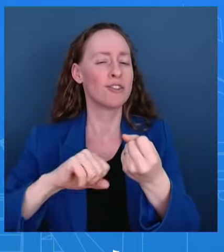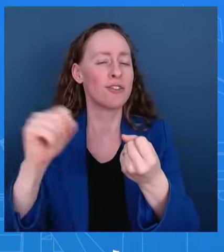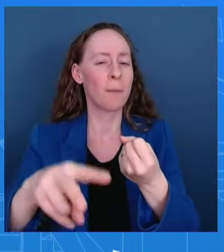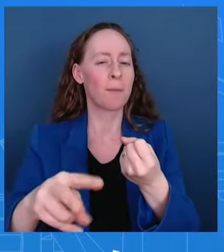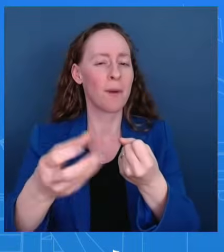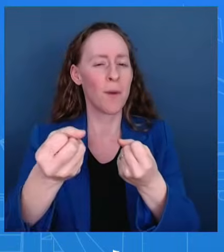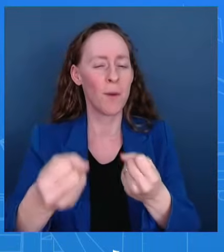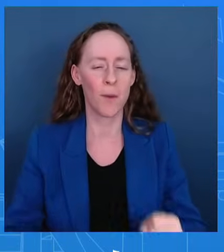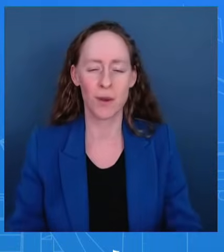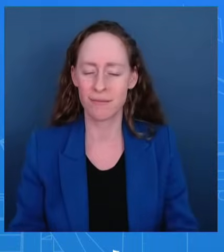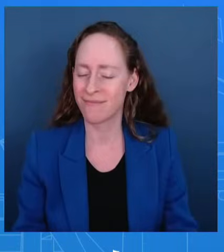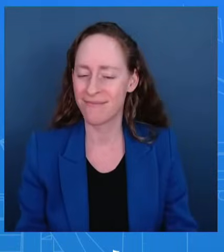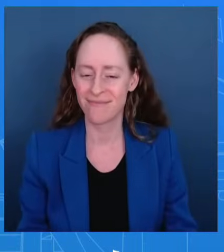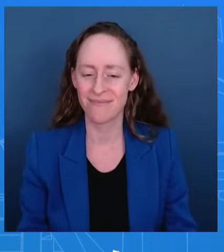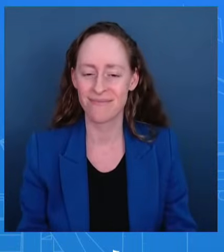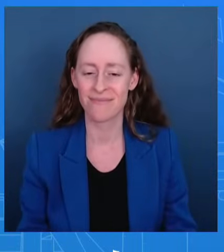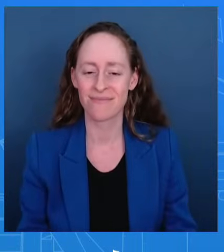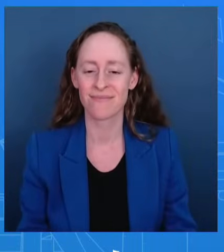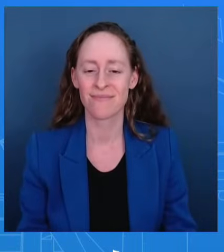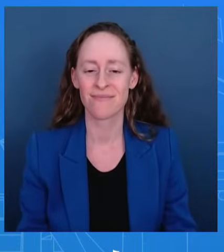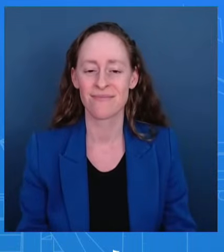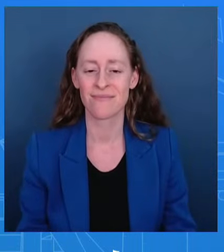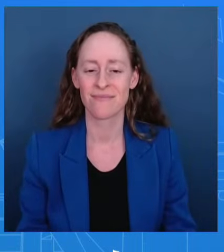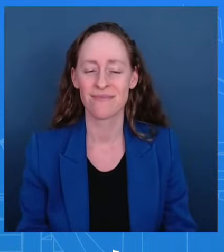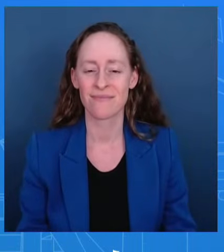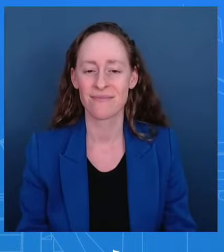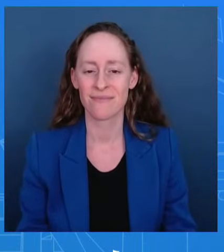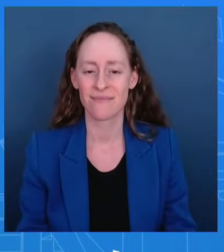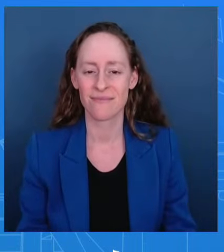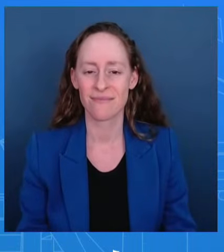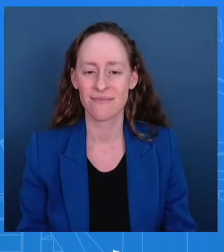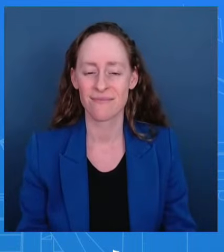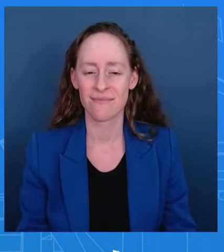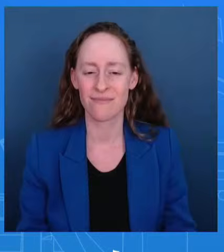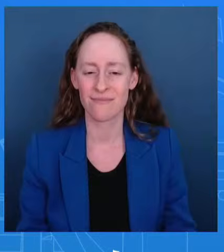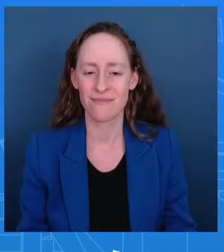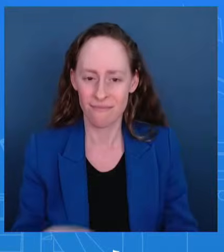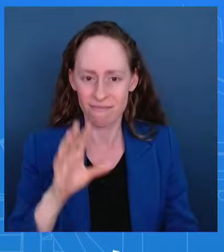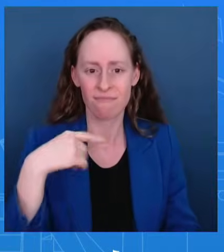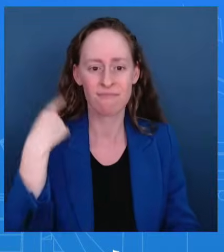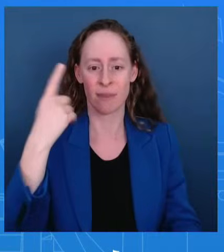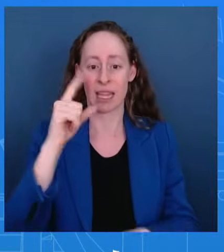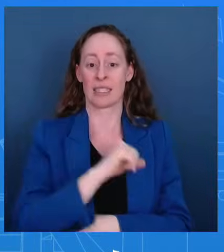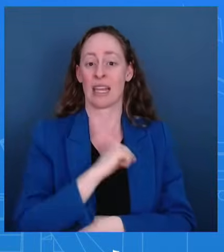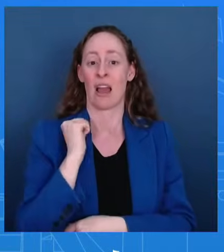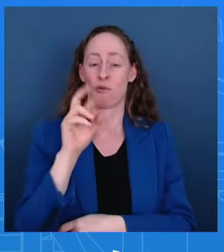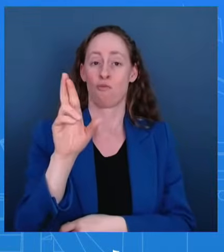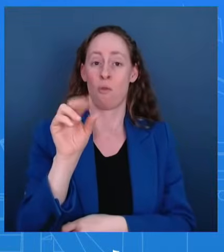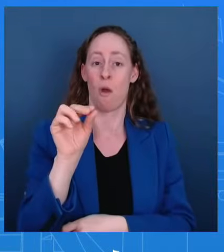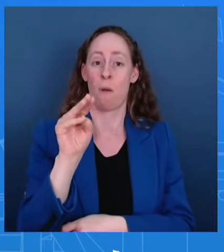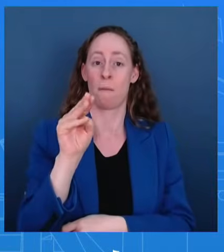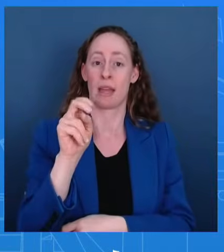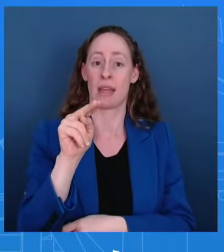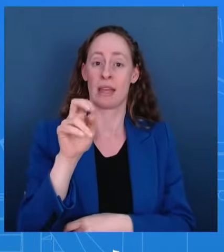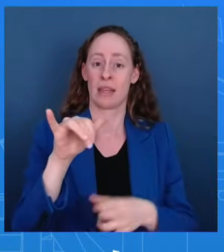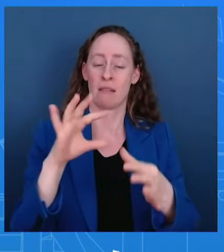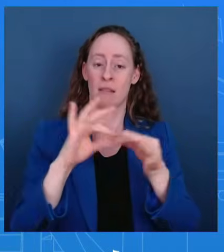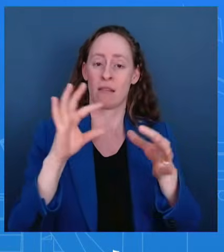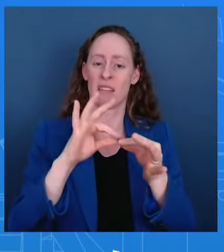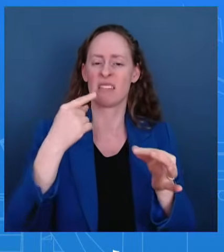after the Justice Department brought those indictments against him or that he should have pressured New York prosecutors not to pursue the ongoing hush money trial?